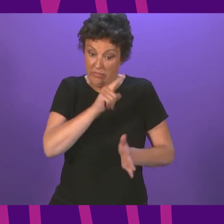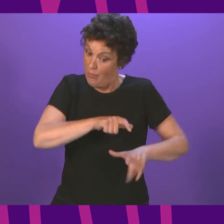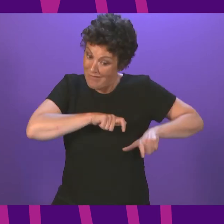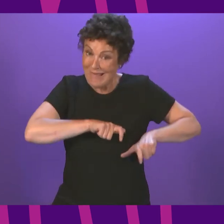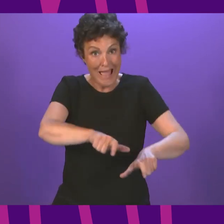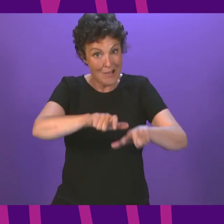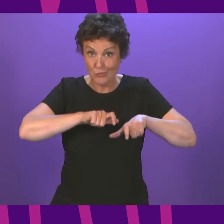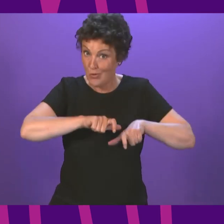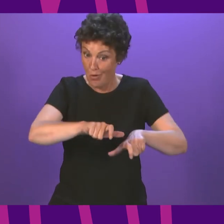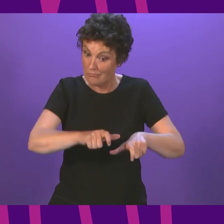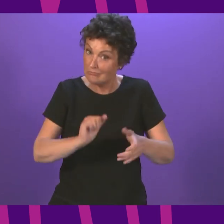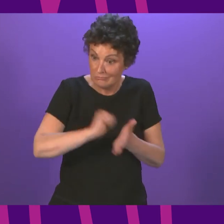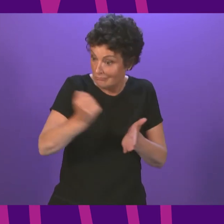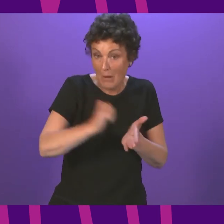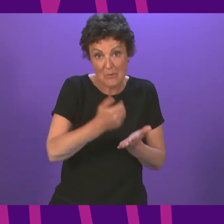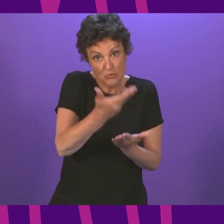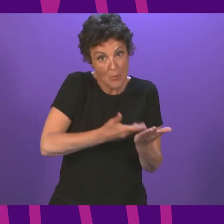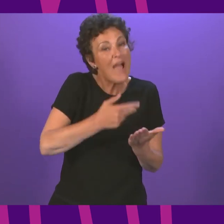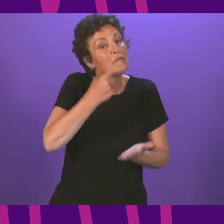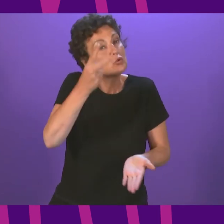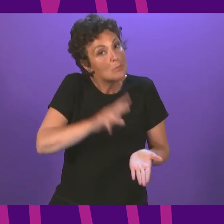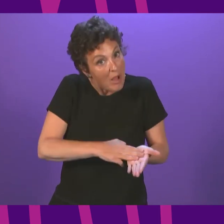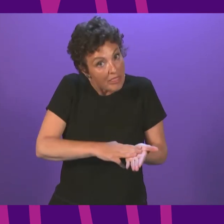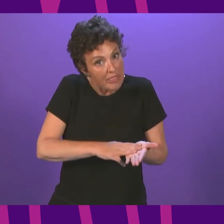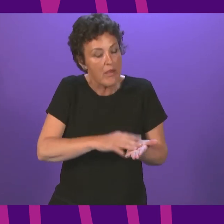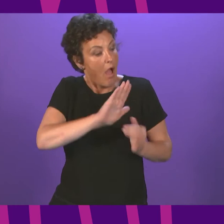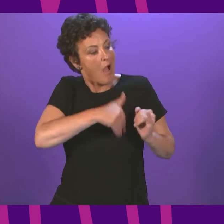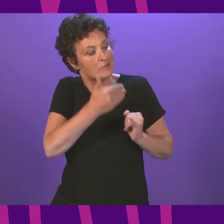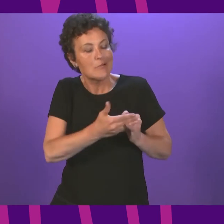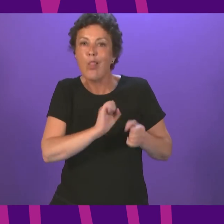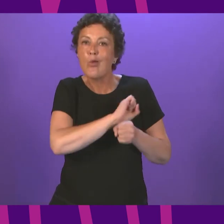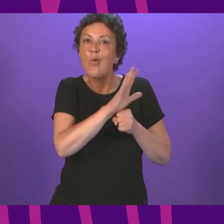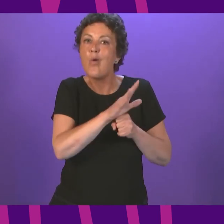Covid acts are in use. I assure Parliament that we will aim to make those reports as